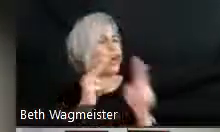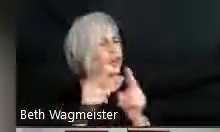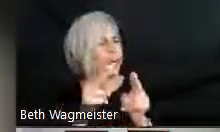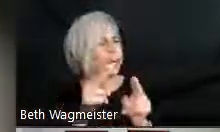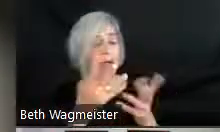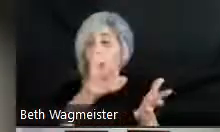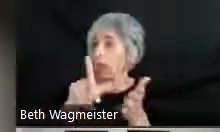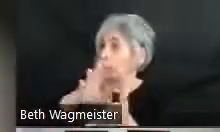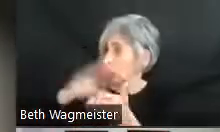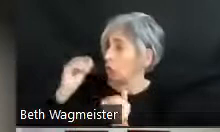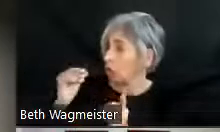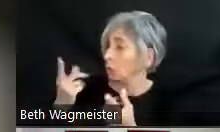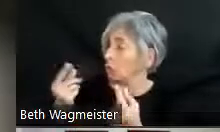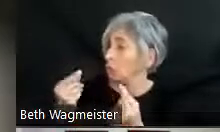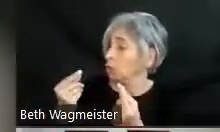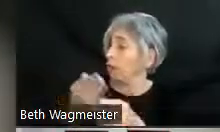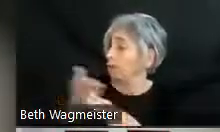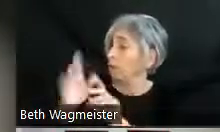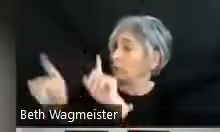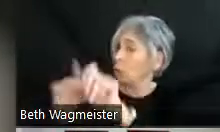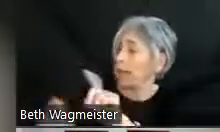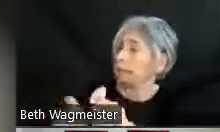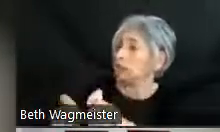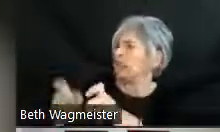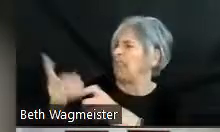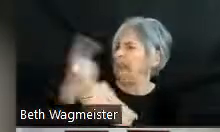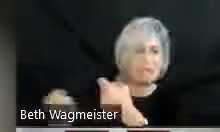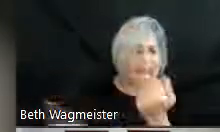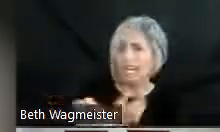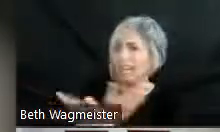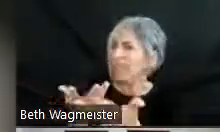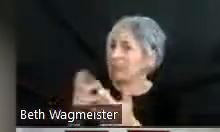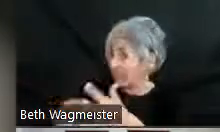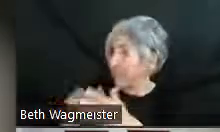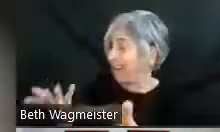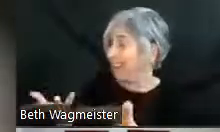learn. Do a fielding of questions, ask me anything and we can get this started. She'll